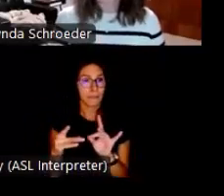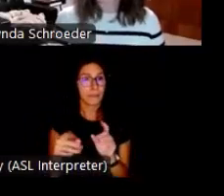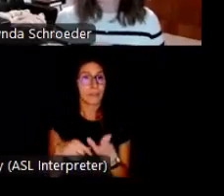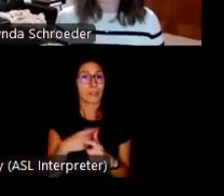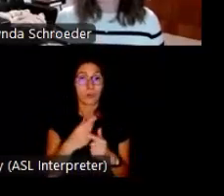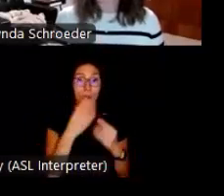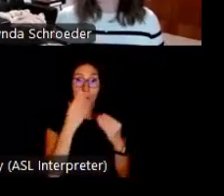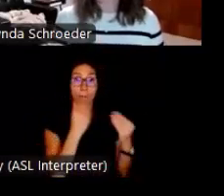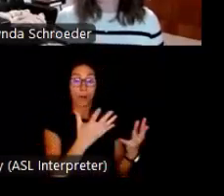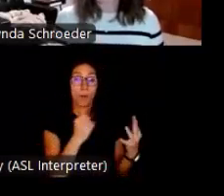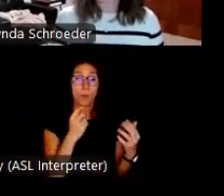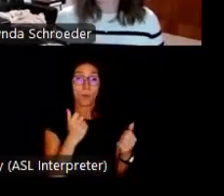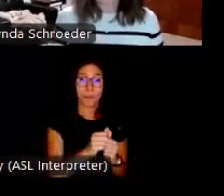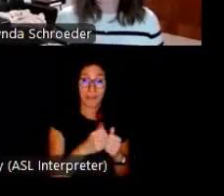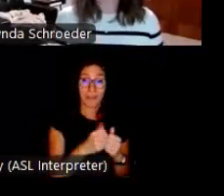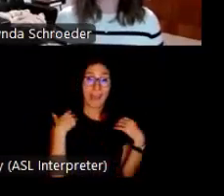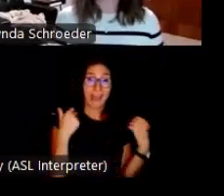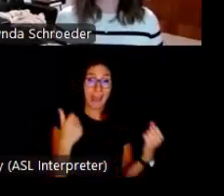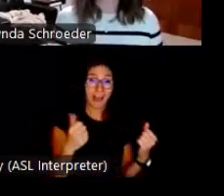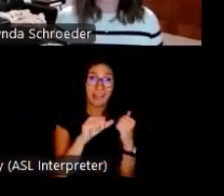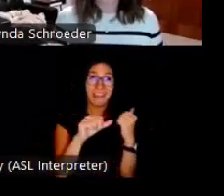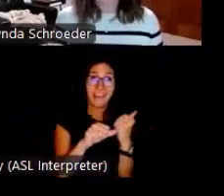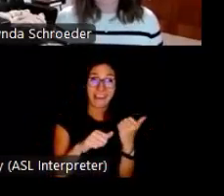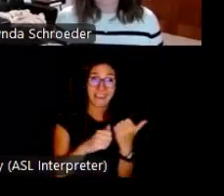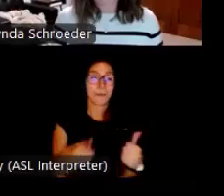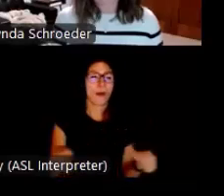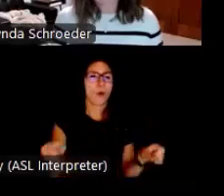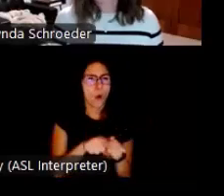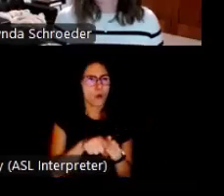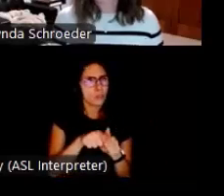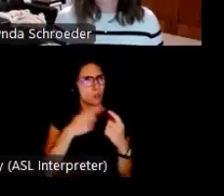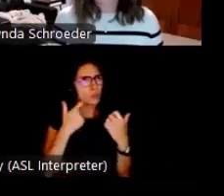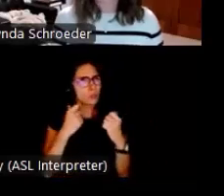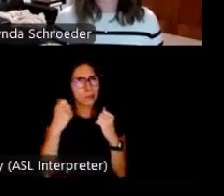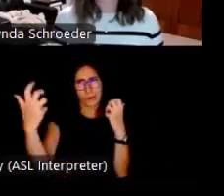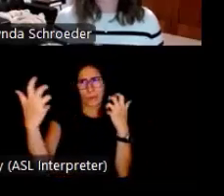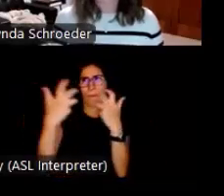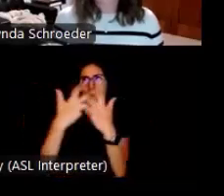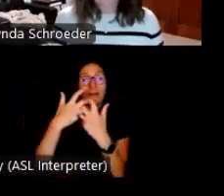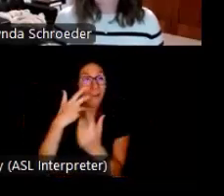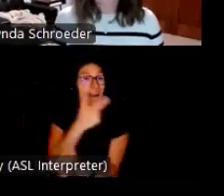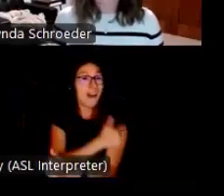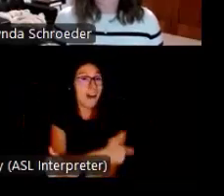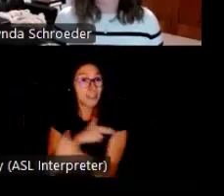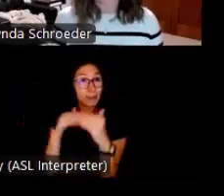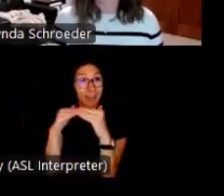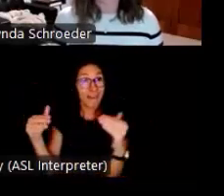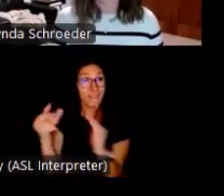that was more specific to hospital-level policies that might actually improve the rate of individuals